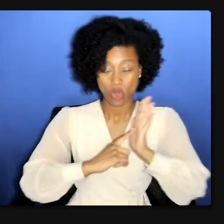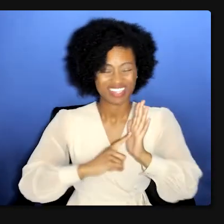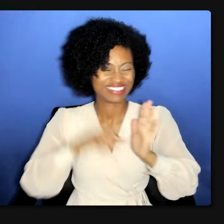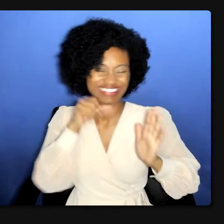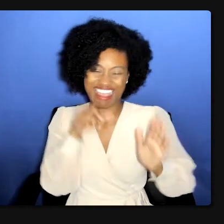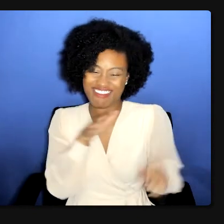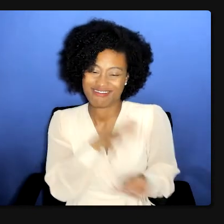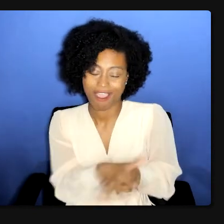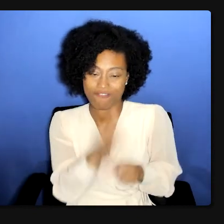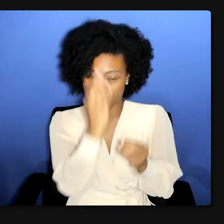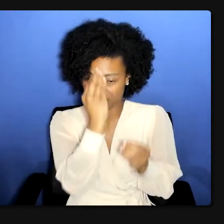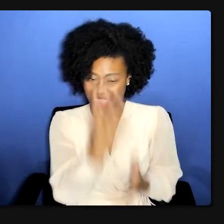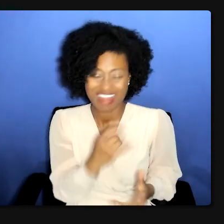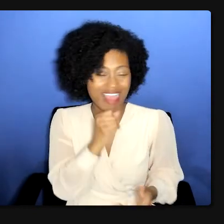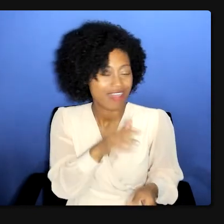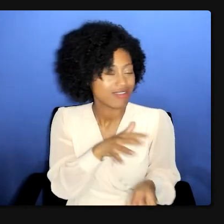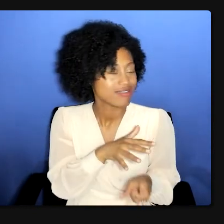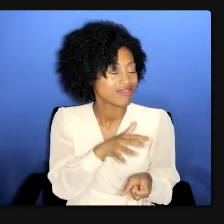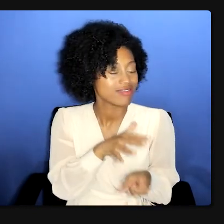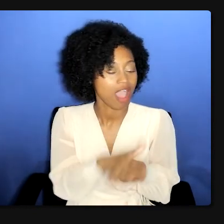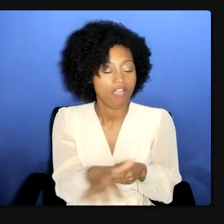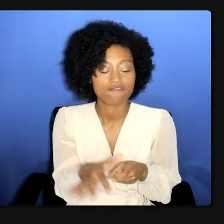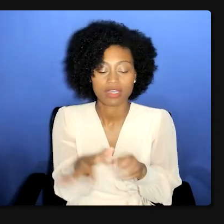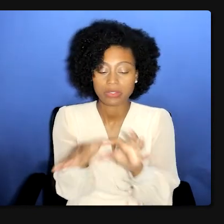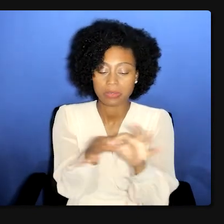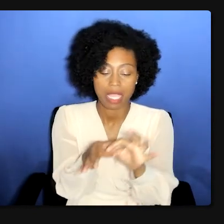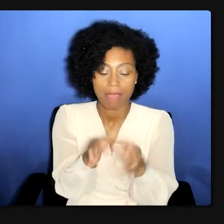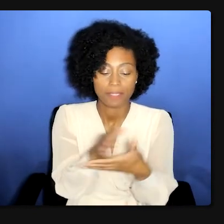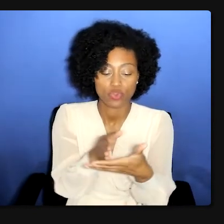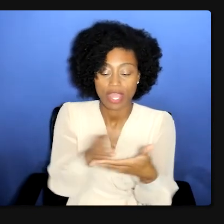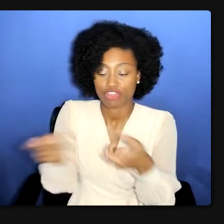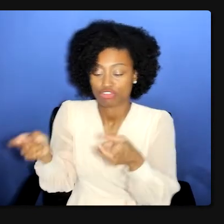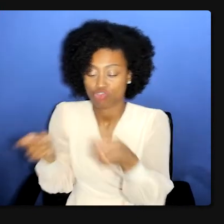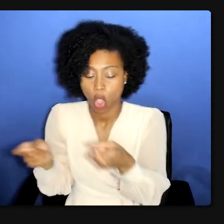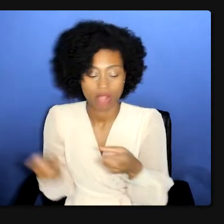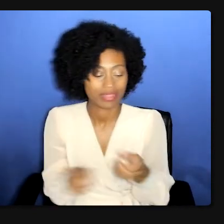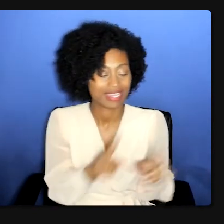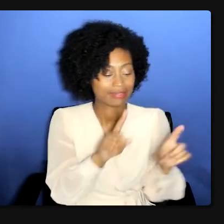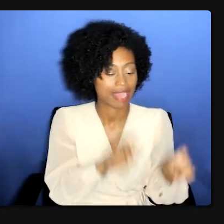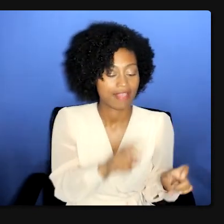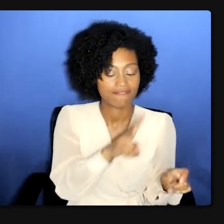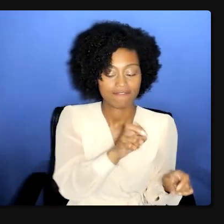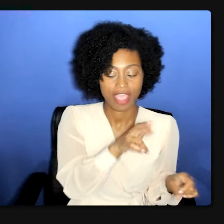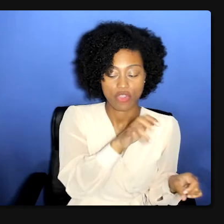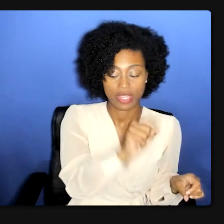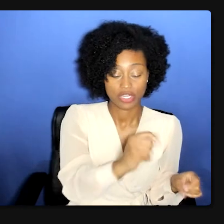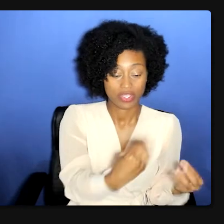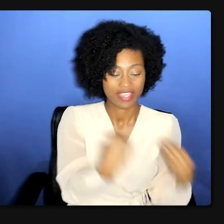We did not have enough of a variance between the control and the test variant to give us that 95% confidence ratio.